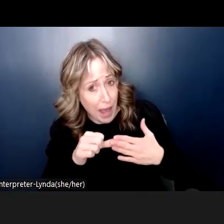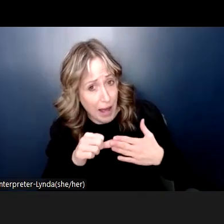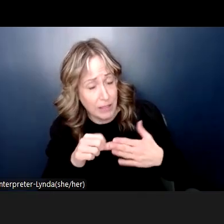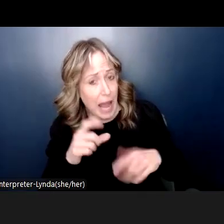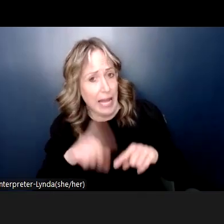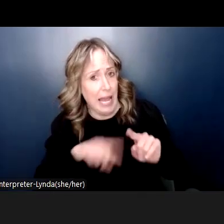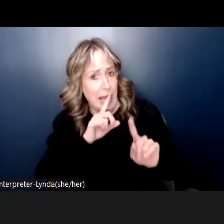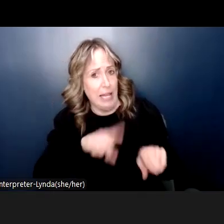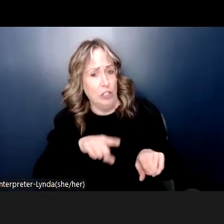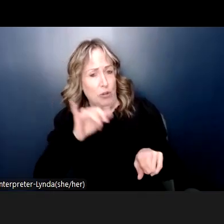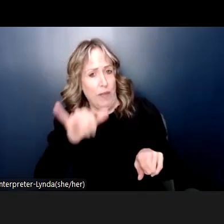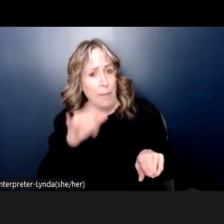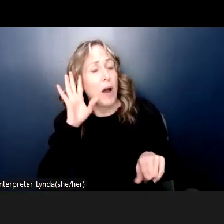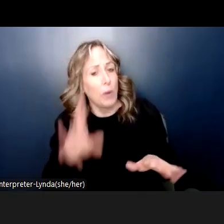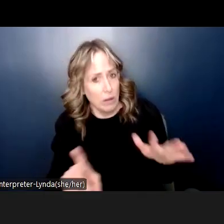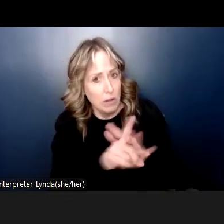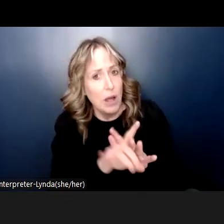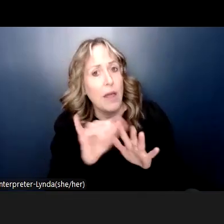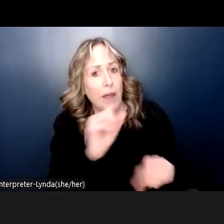but it does show up in their work list on their home page.